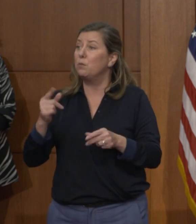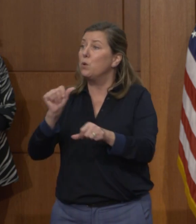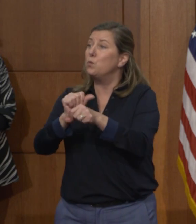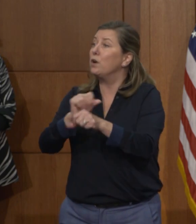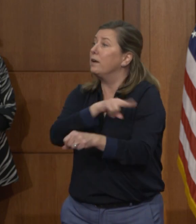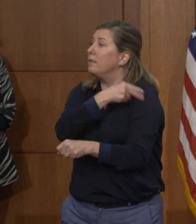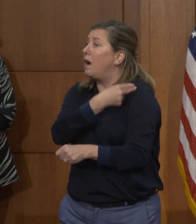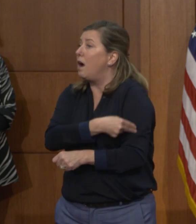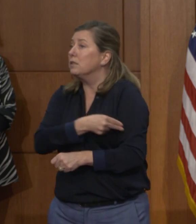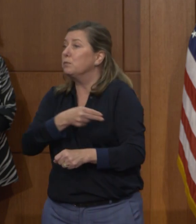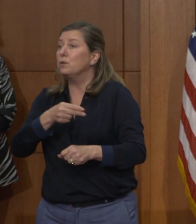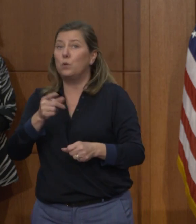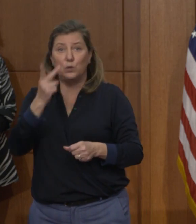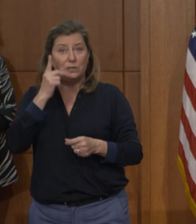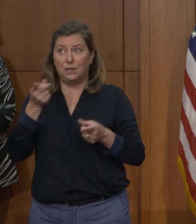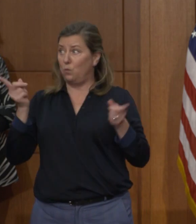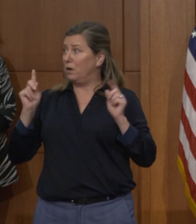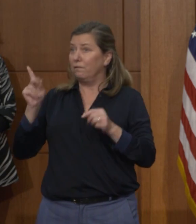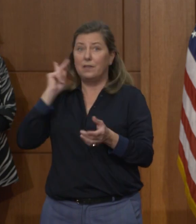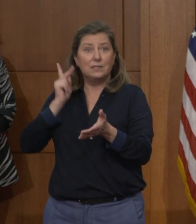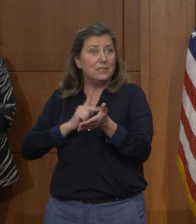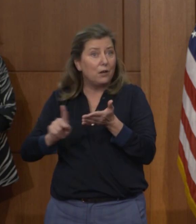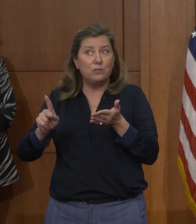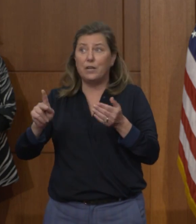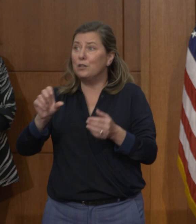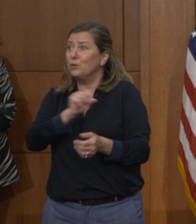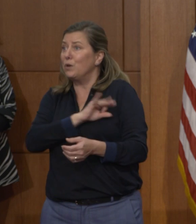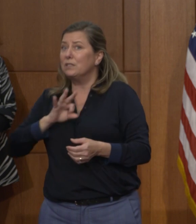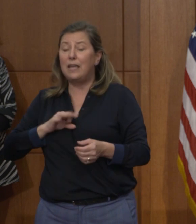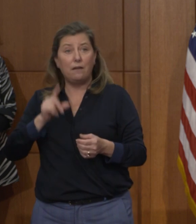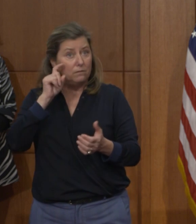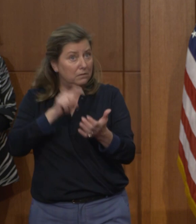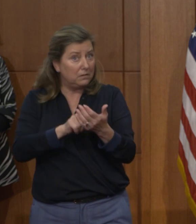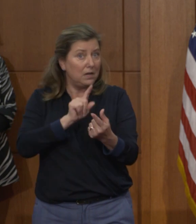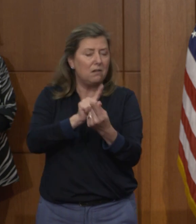as a Virginian and hopefully you proud as well. So, uh, as I said, a thank you goes a long way.